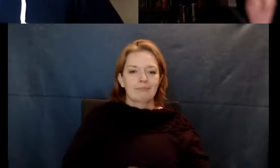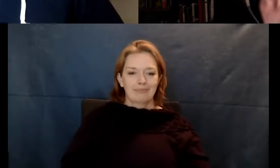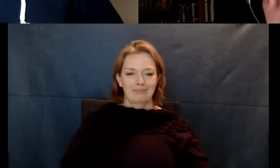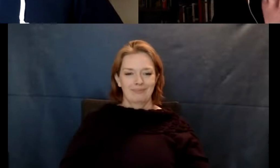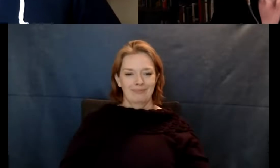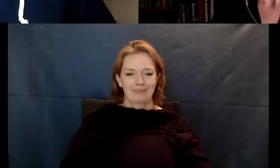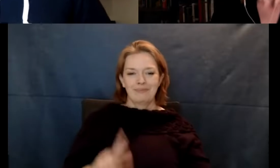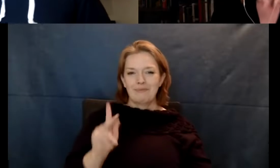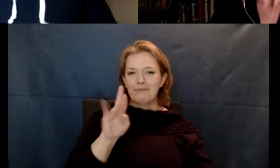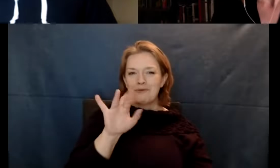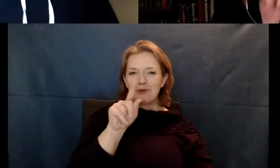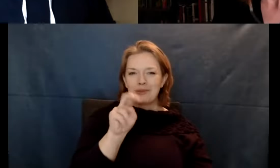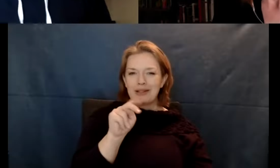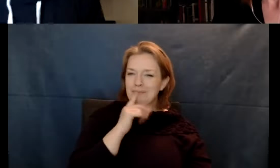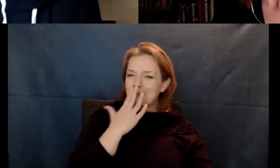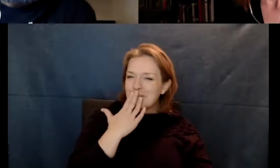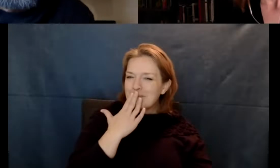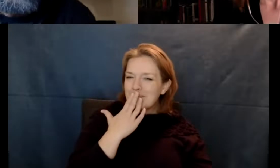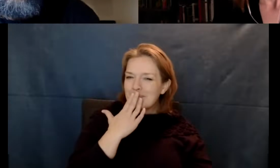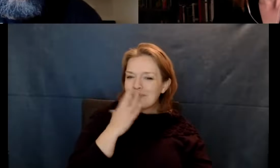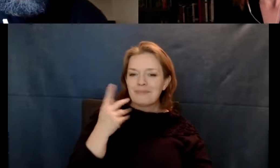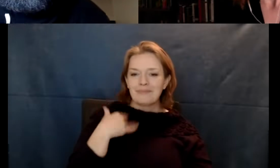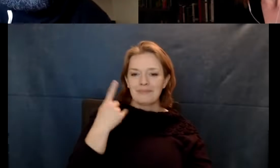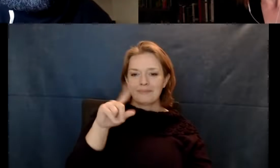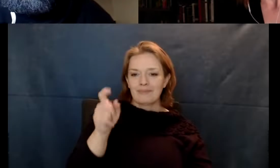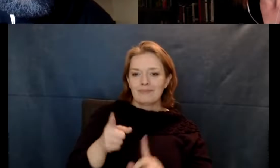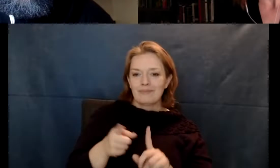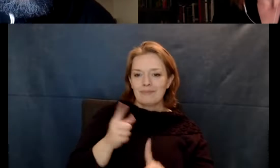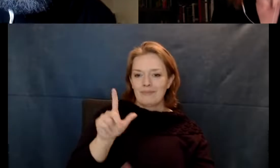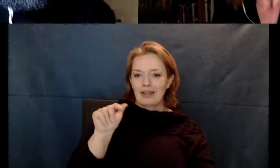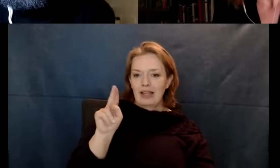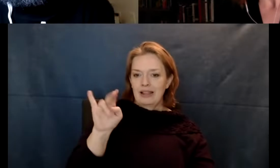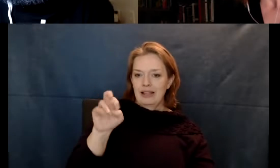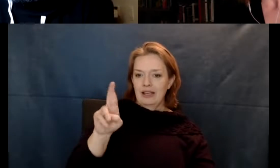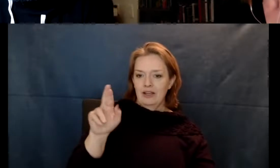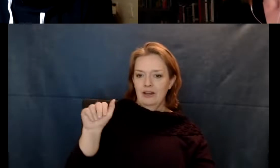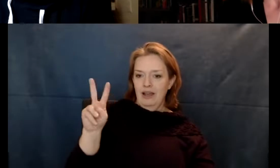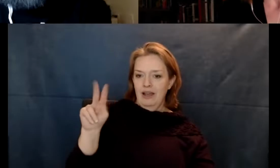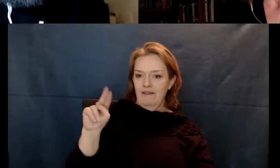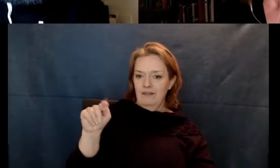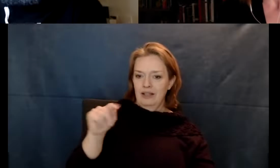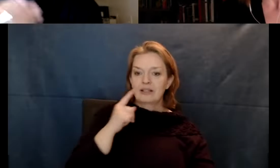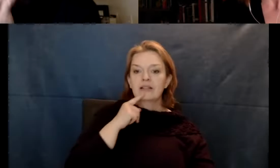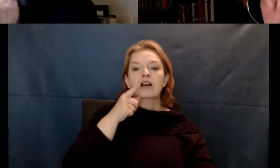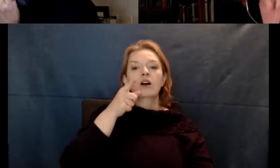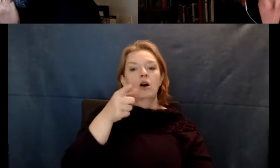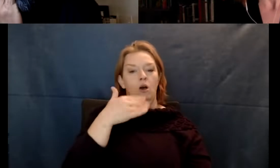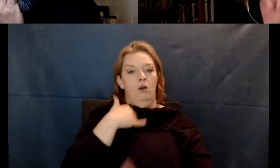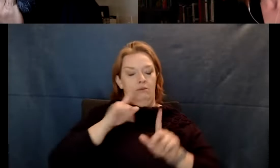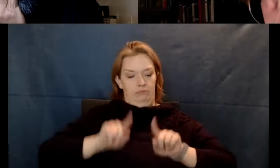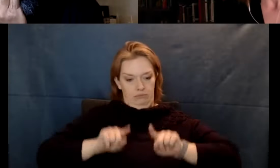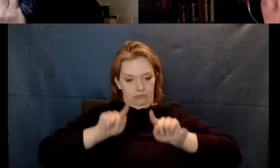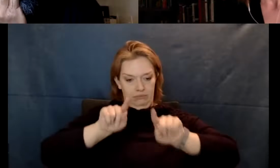All right we've got a question from Lanier Avant: You drew great parallels between Longtown and Boise.